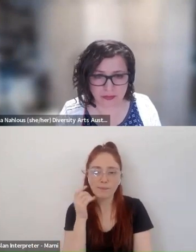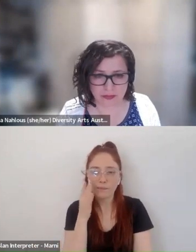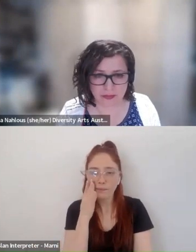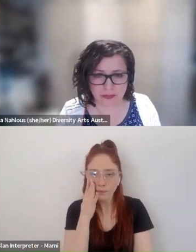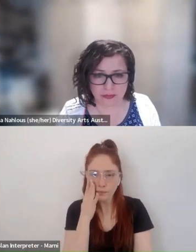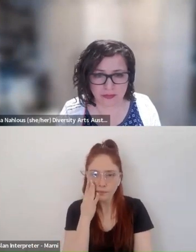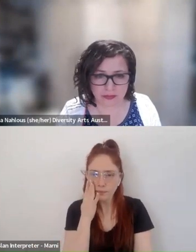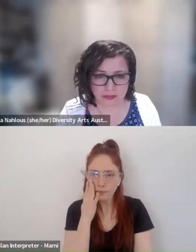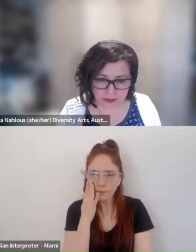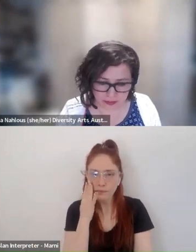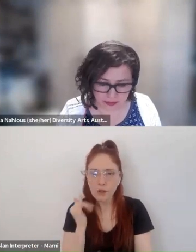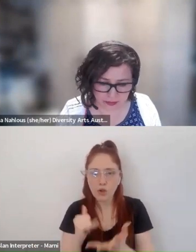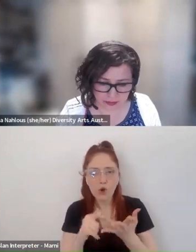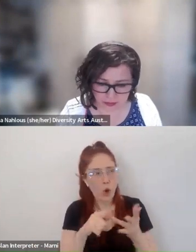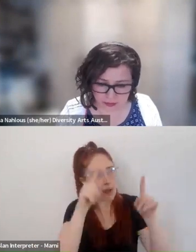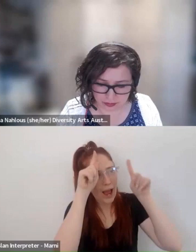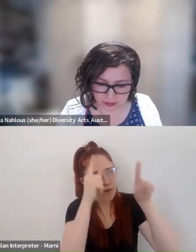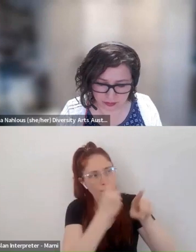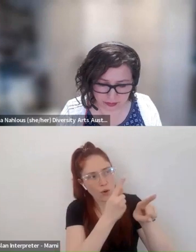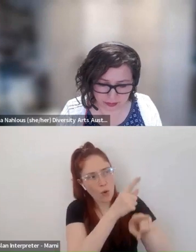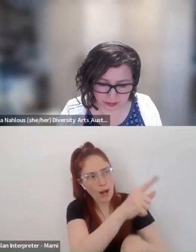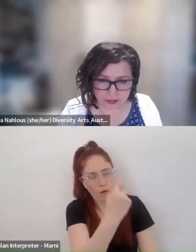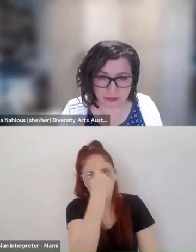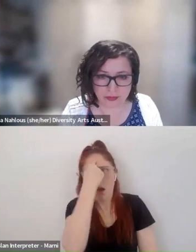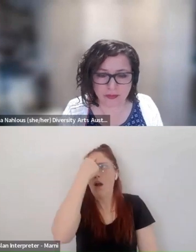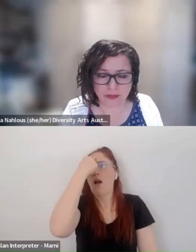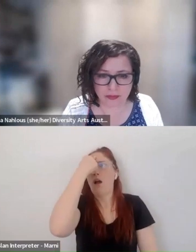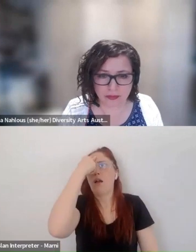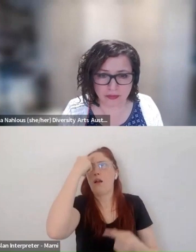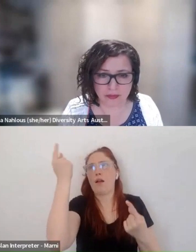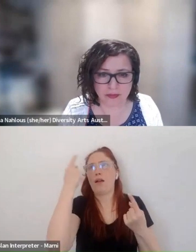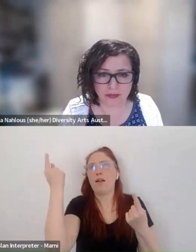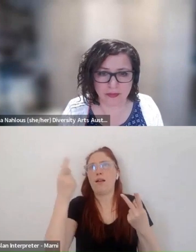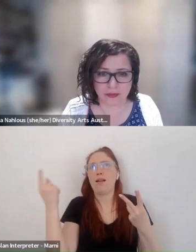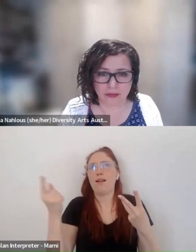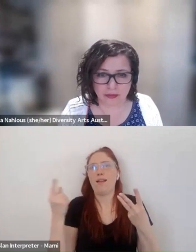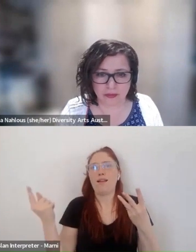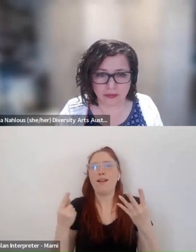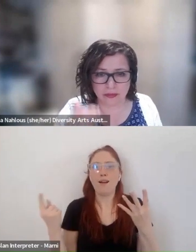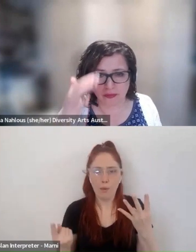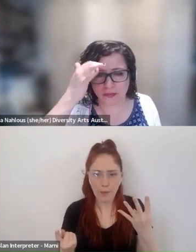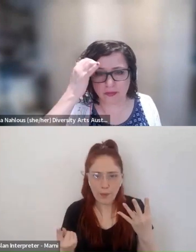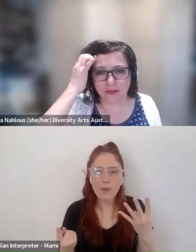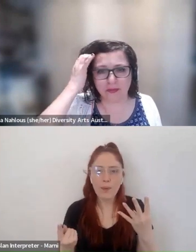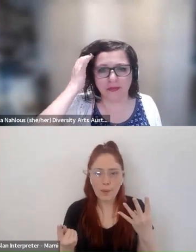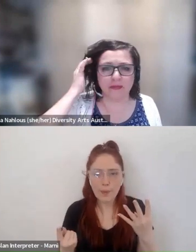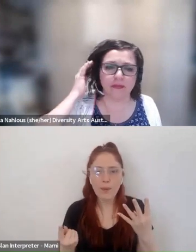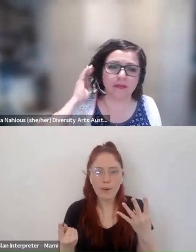I bring. That's what kind of calls mine after you, you know, after what you said, Caroline, like, how do we manage those